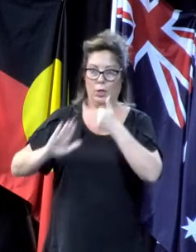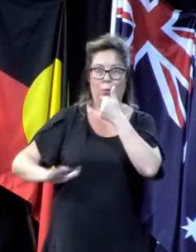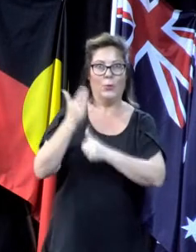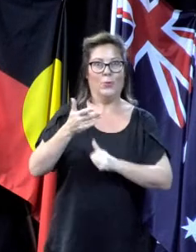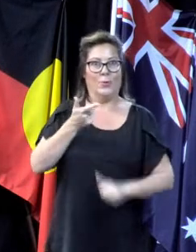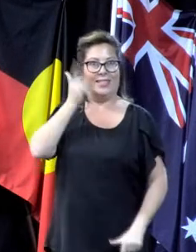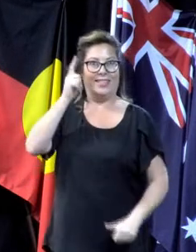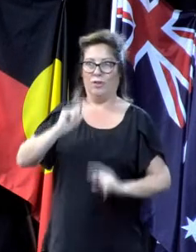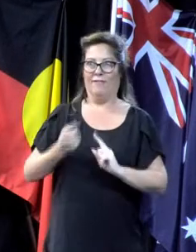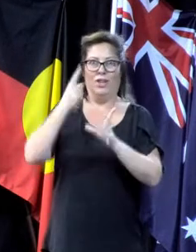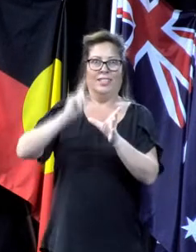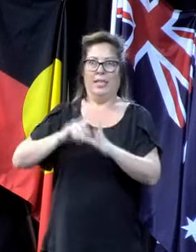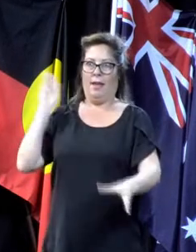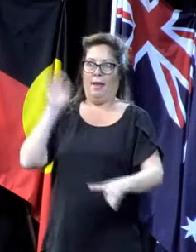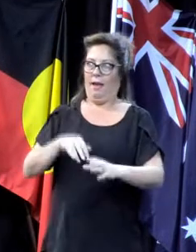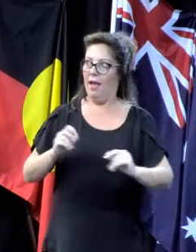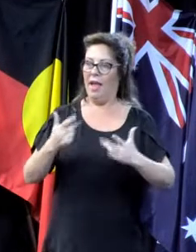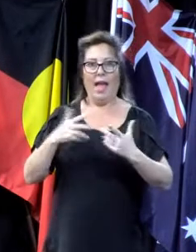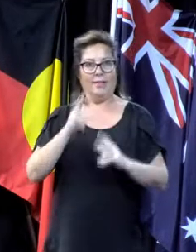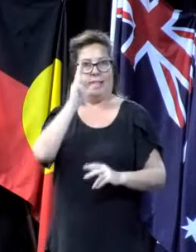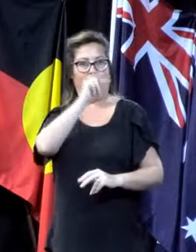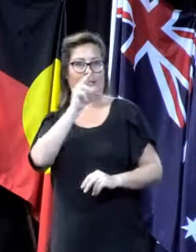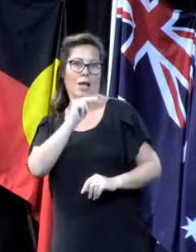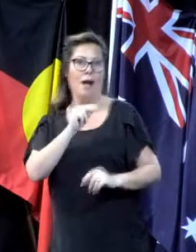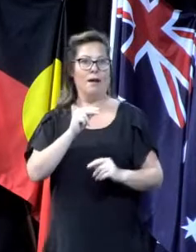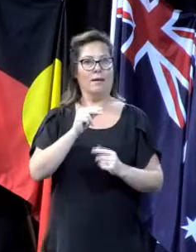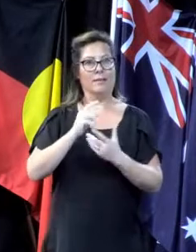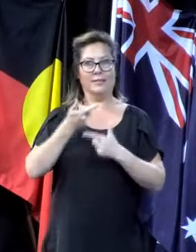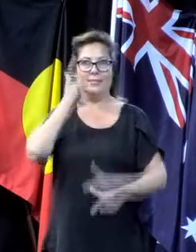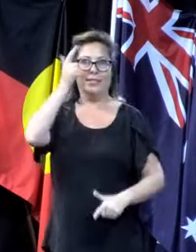And they're very proud, as young people, to work in an inclusive school.